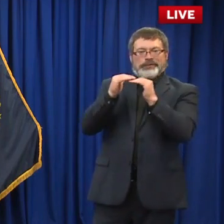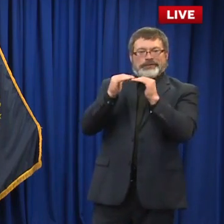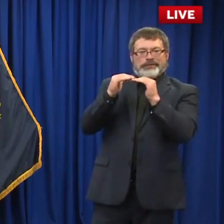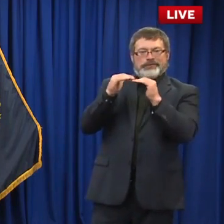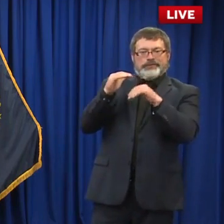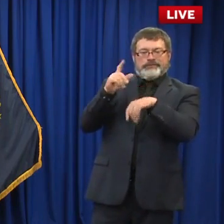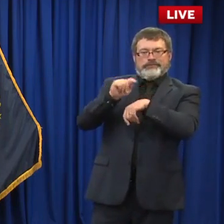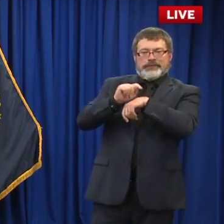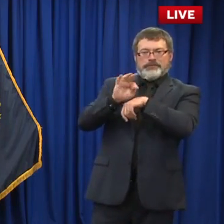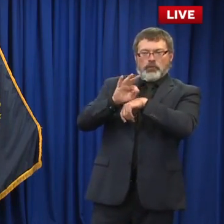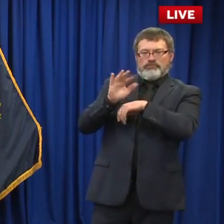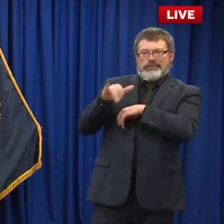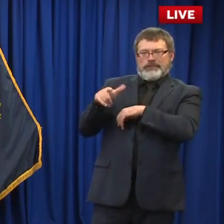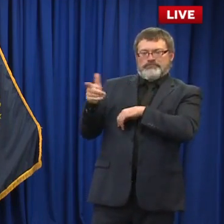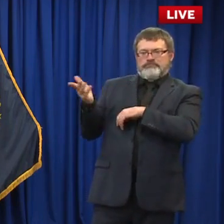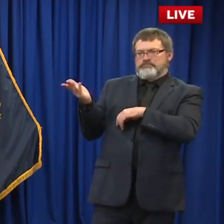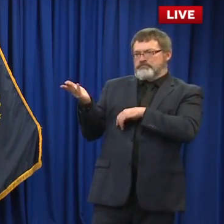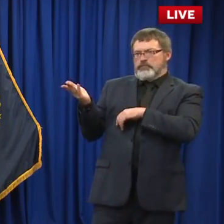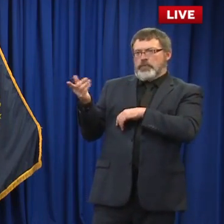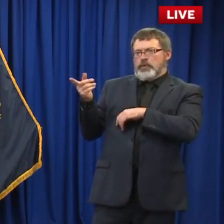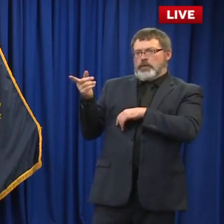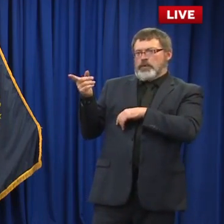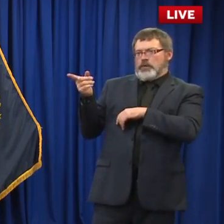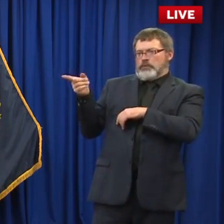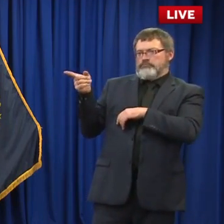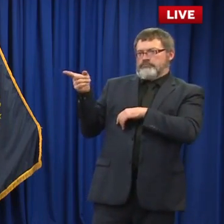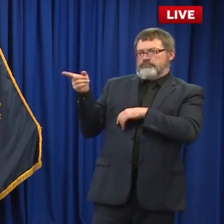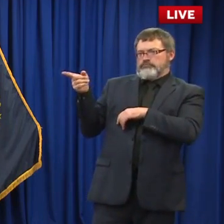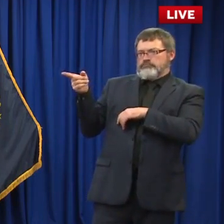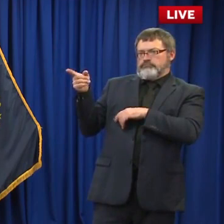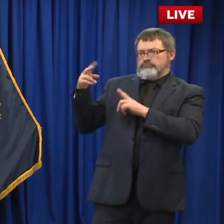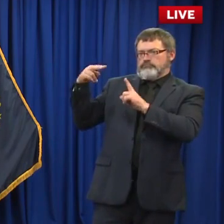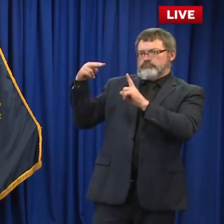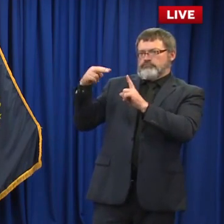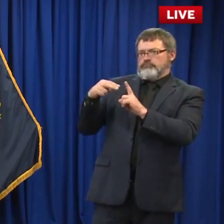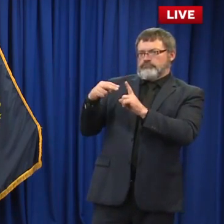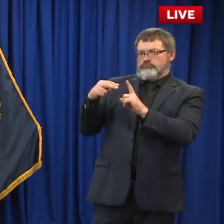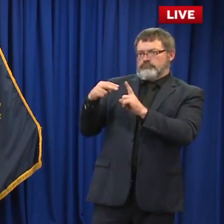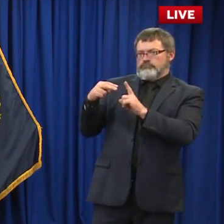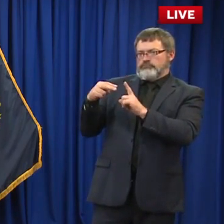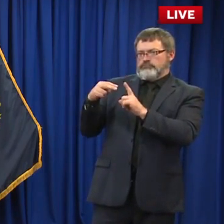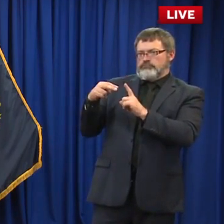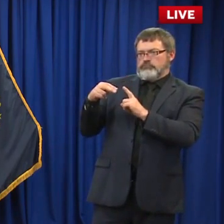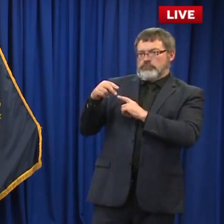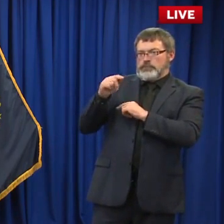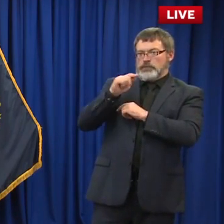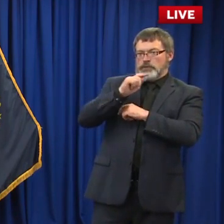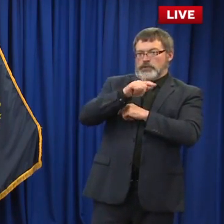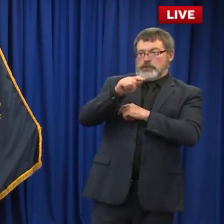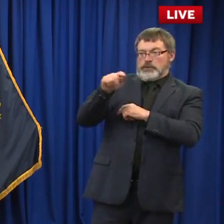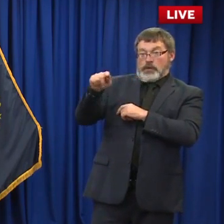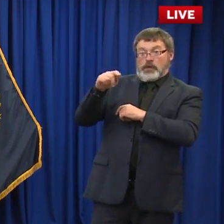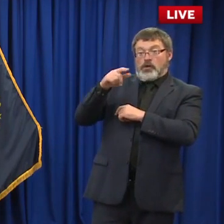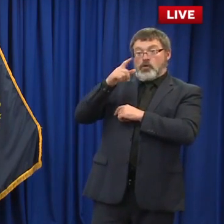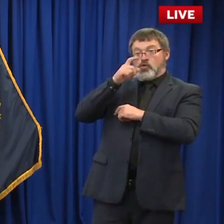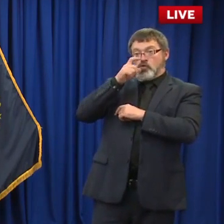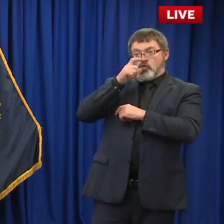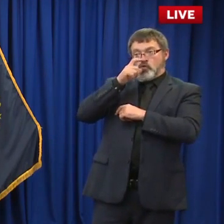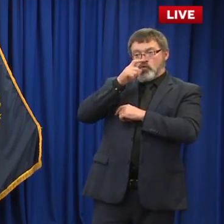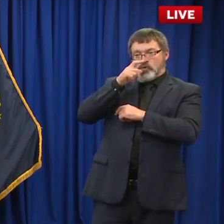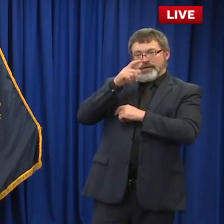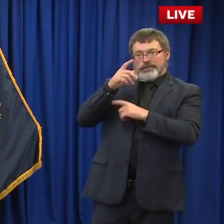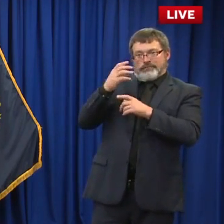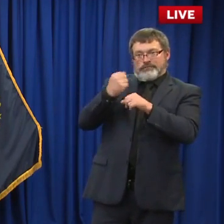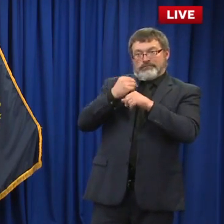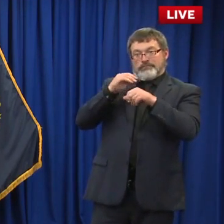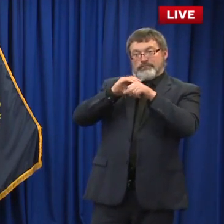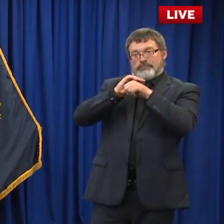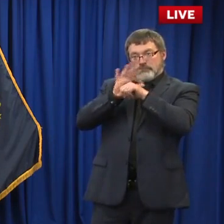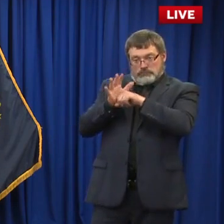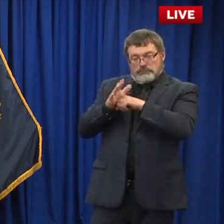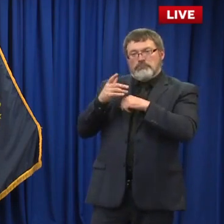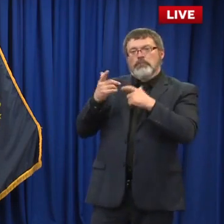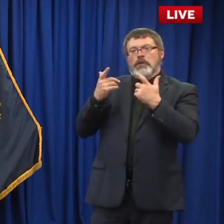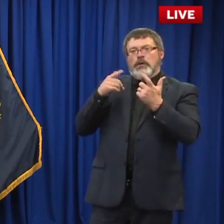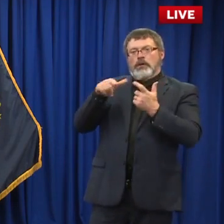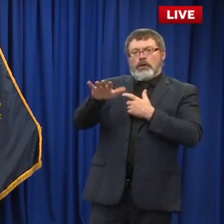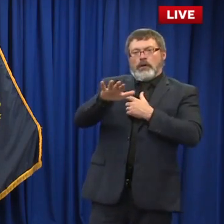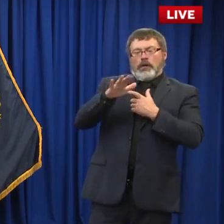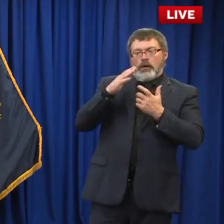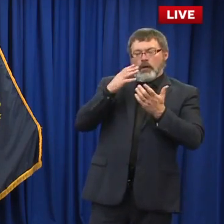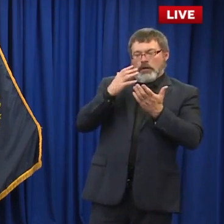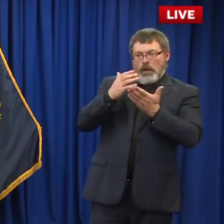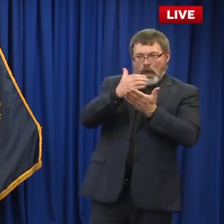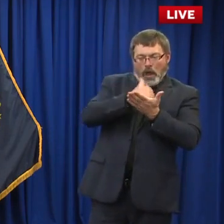FIRST, CENTRAL TO THE EQUITY RESPONSE TEAM'S REPORTED HOW OTHER SOCIAL FACTOR, LIKE EMPLOYMENT IN CONGRESS, HOW IS THAT DETERMINED HOW THAT COME, SO HOW MIGHT THOSE FINDINGS